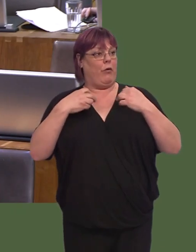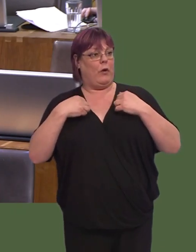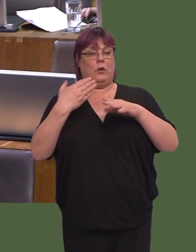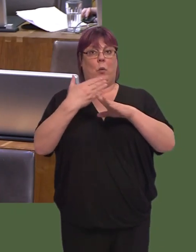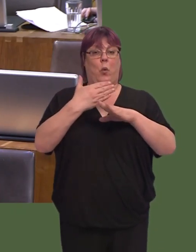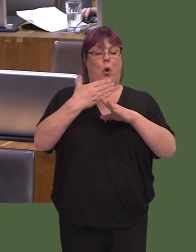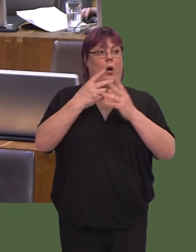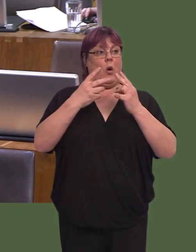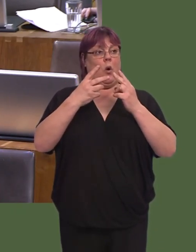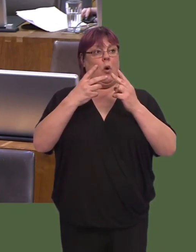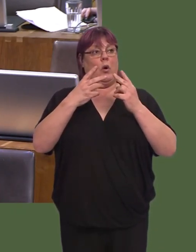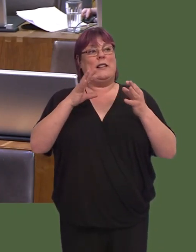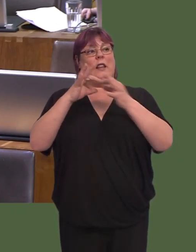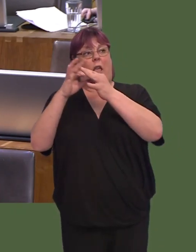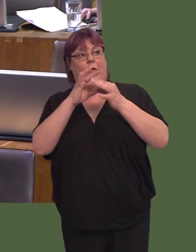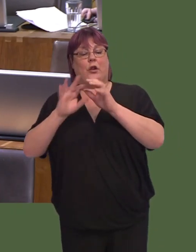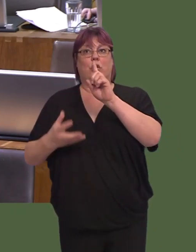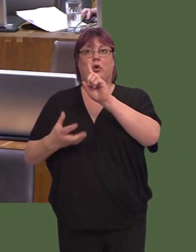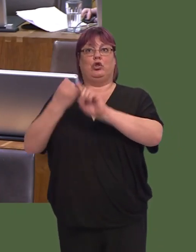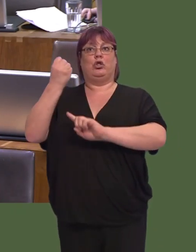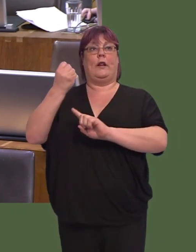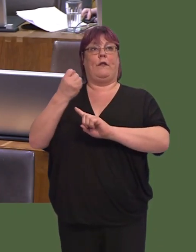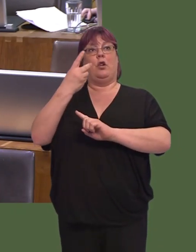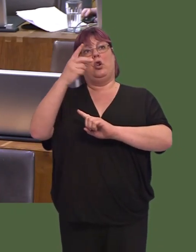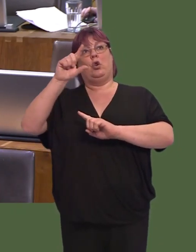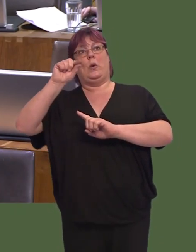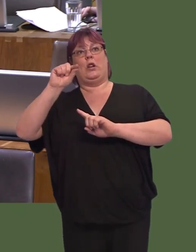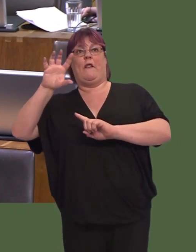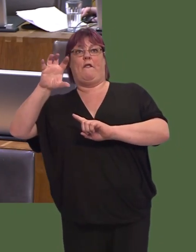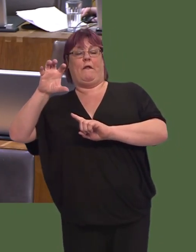Government target for 2050 and to ensure the system for capital investment takes need for